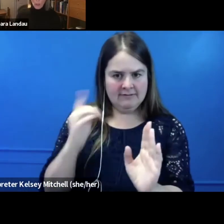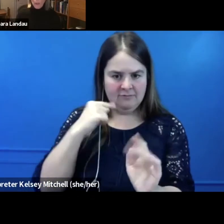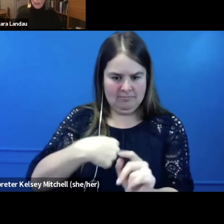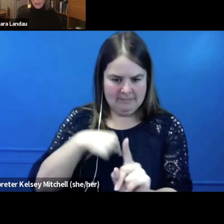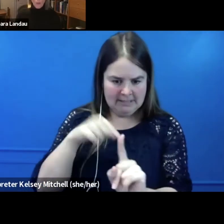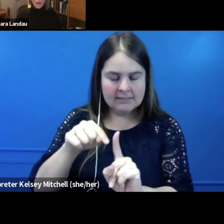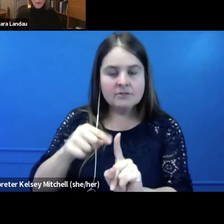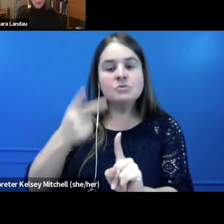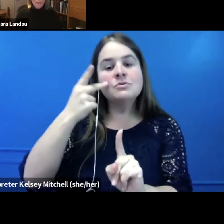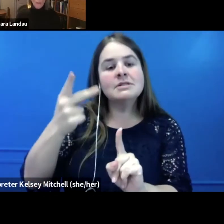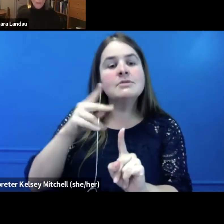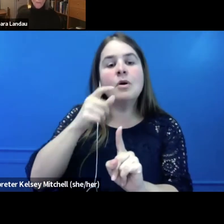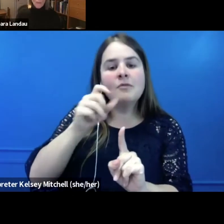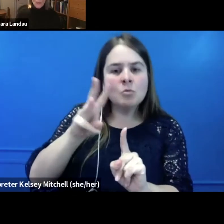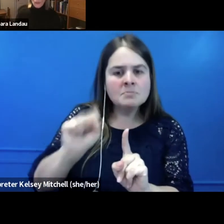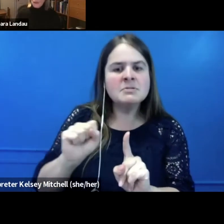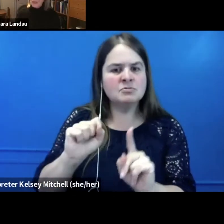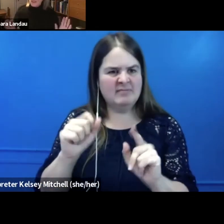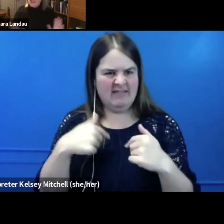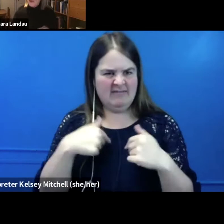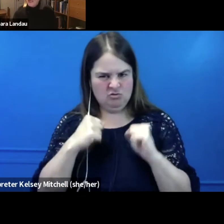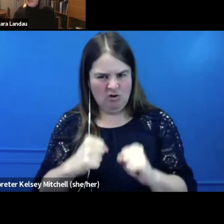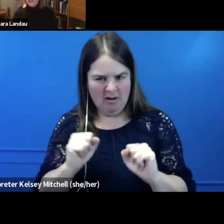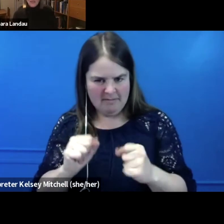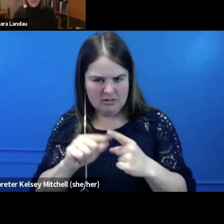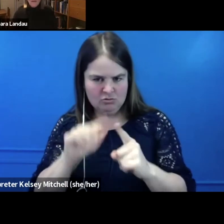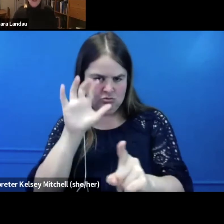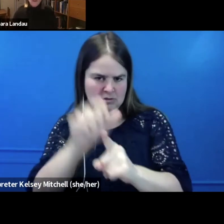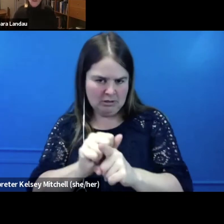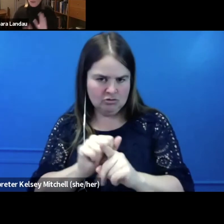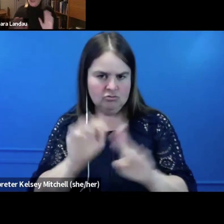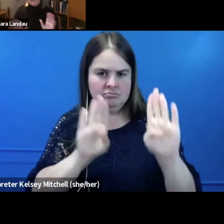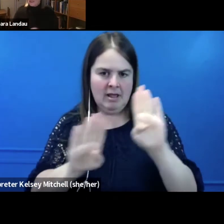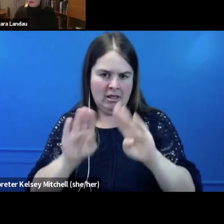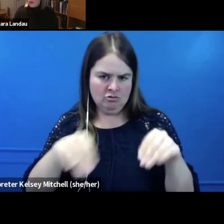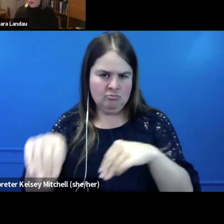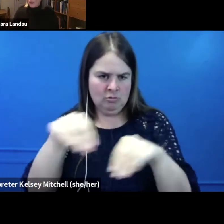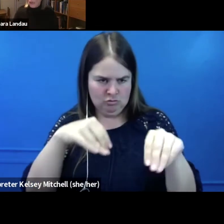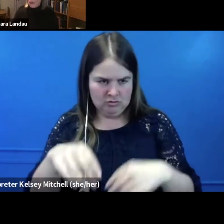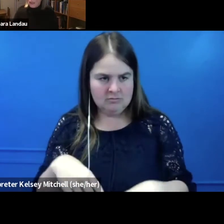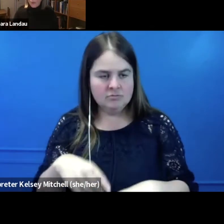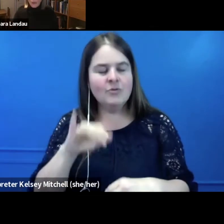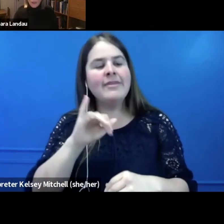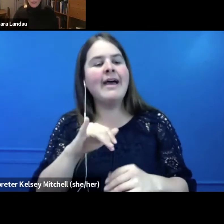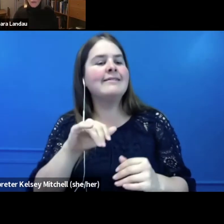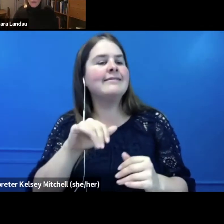point light walkers so this is another case of persistent